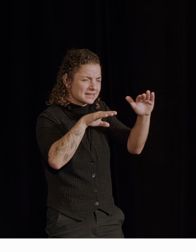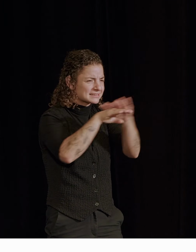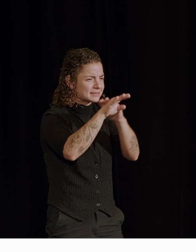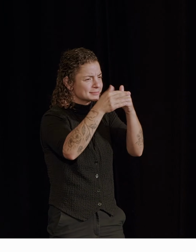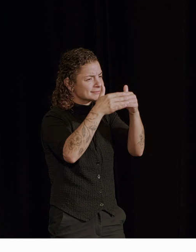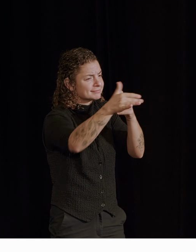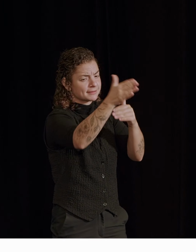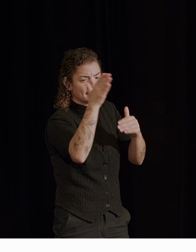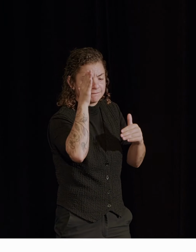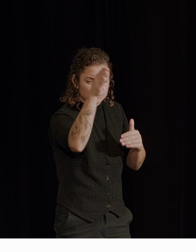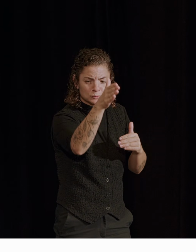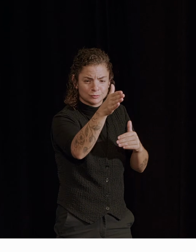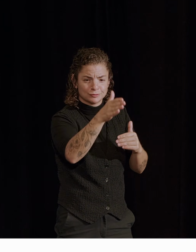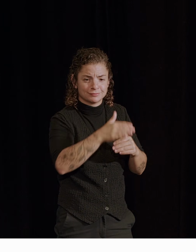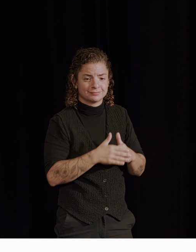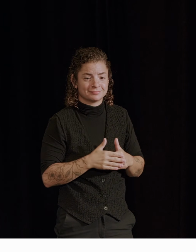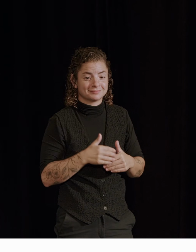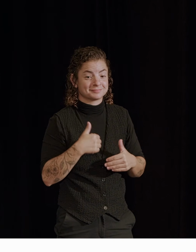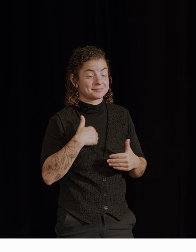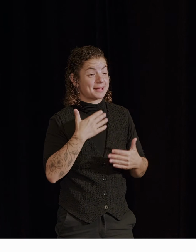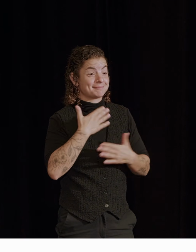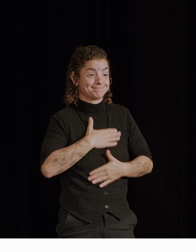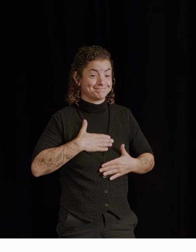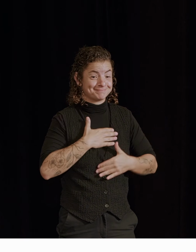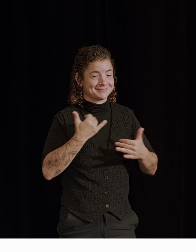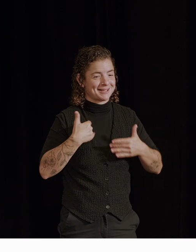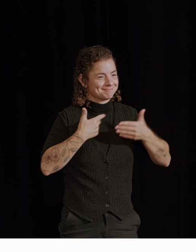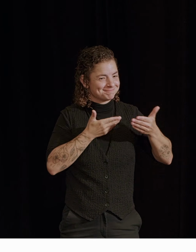It's my pleasure now to introduce product manager,